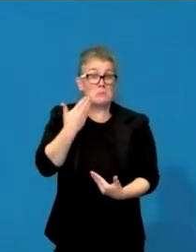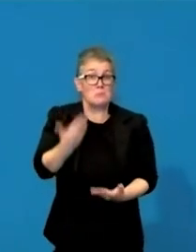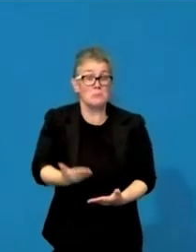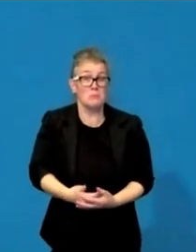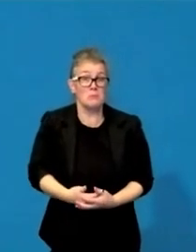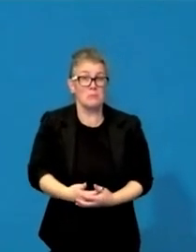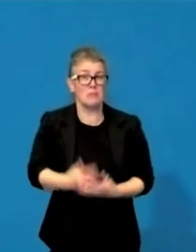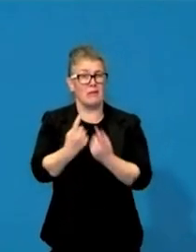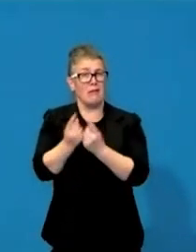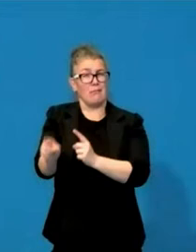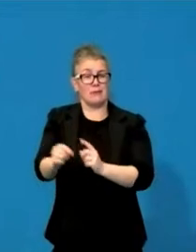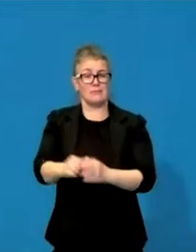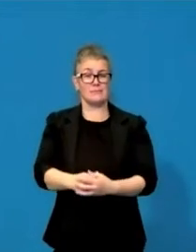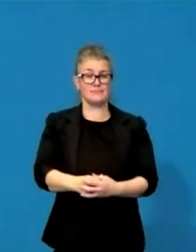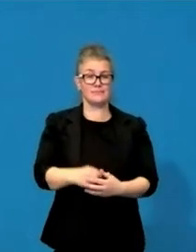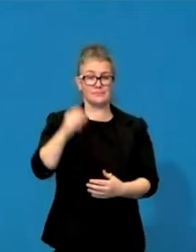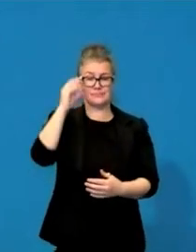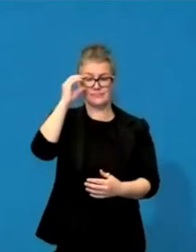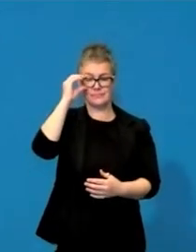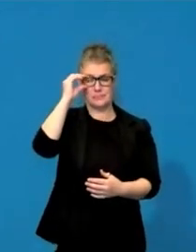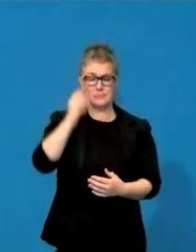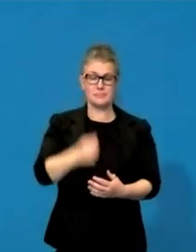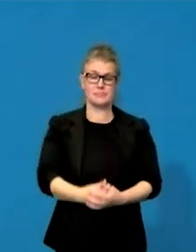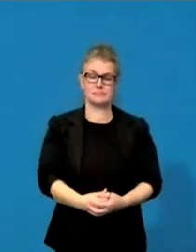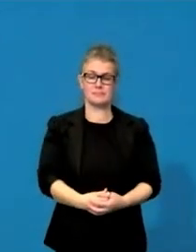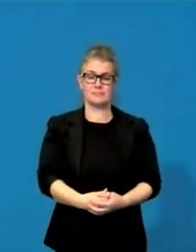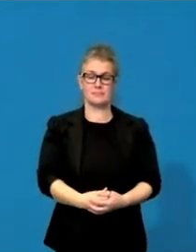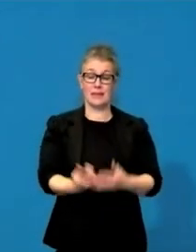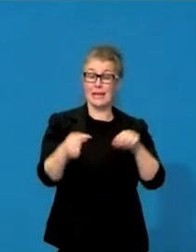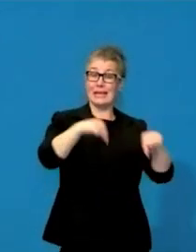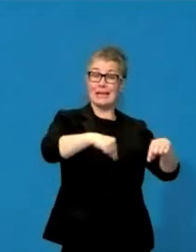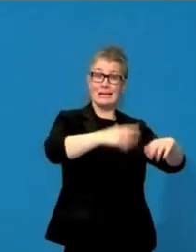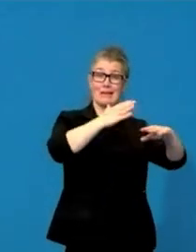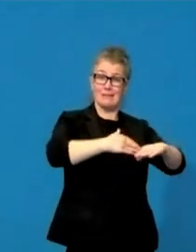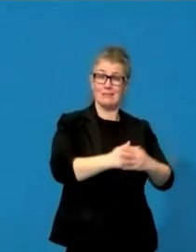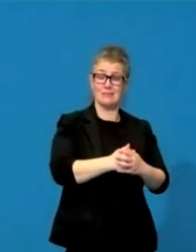And - well, back up here, you know, people can - you can see the people looking at the